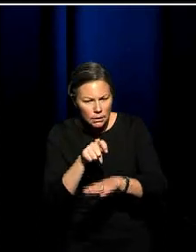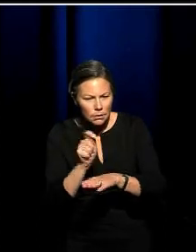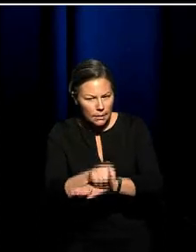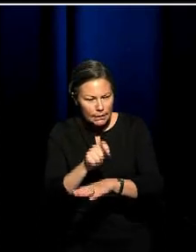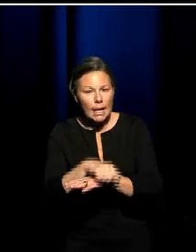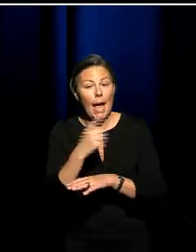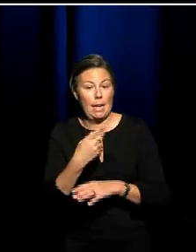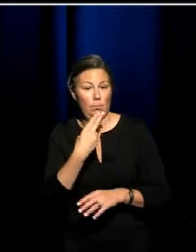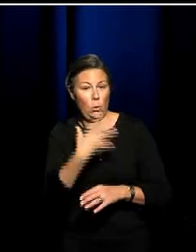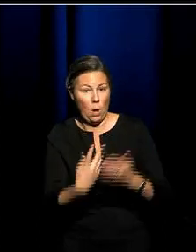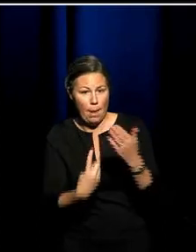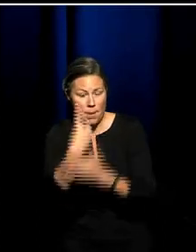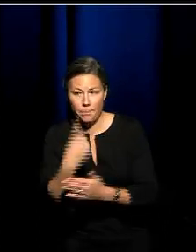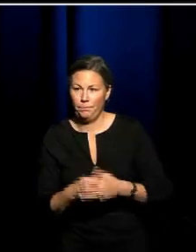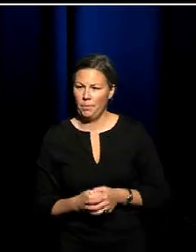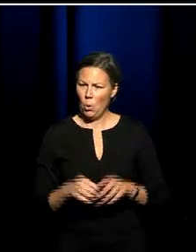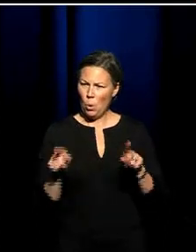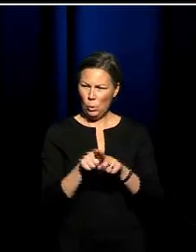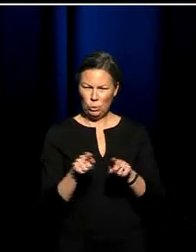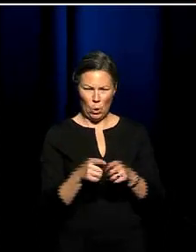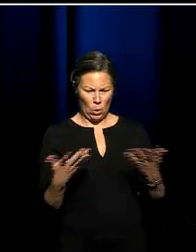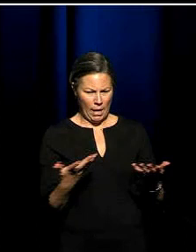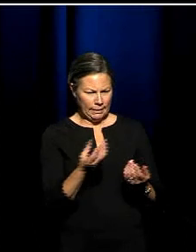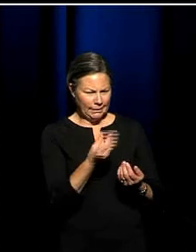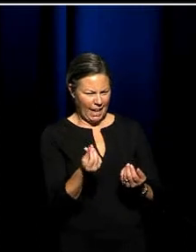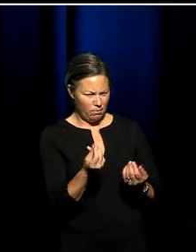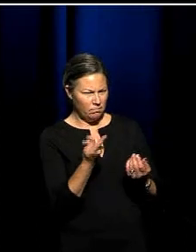systemic failures that allow violence, abuse, neglect and exploitation to occur